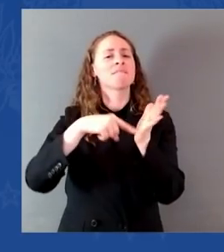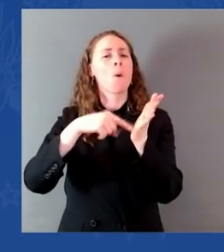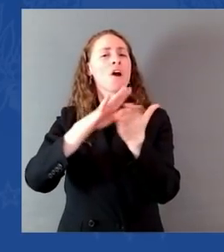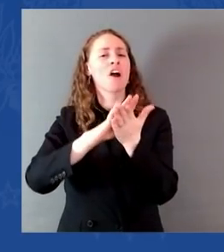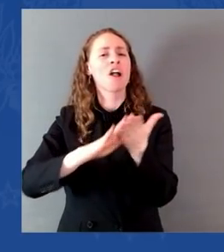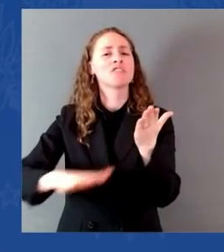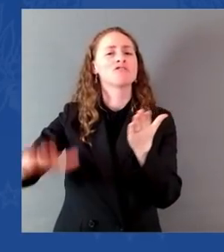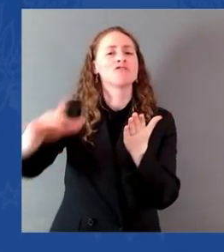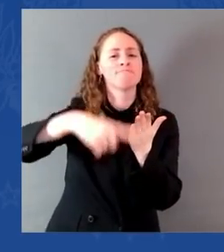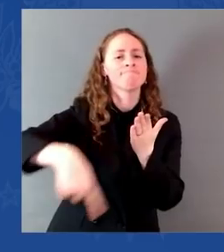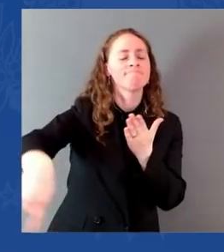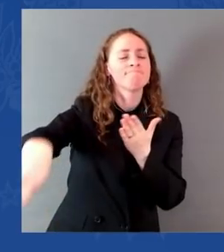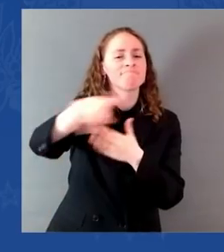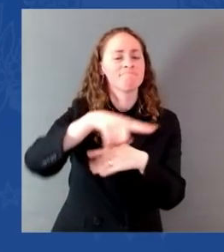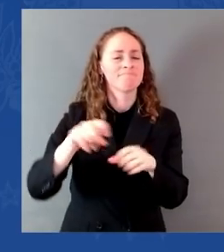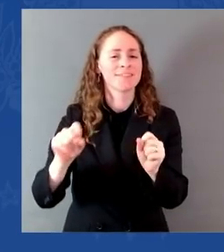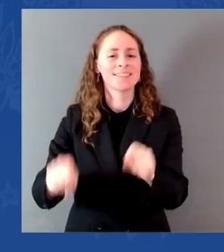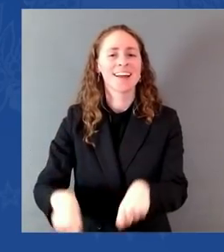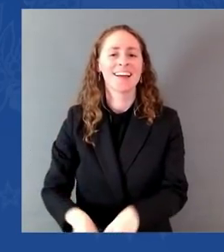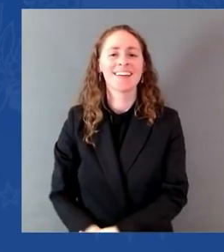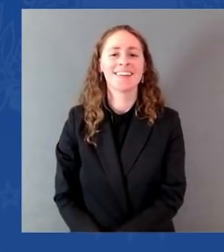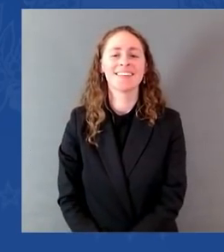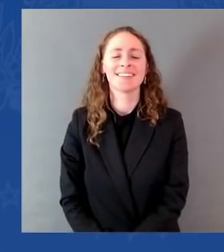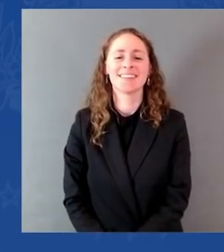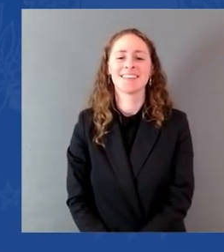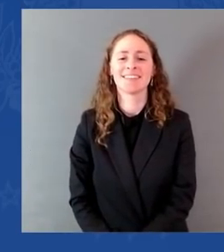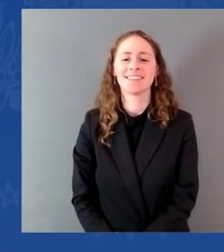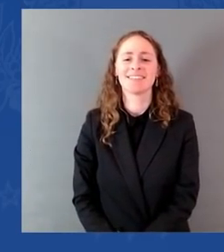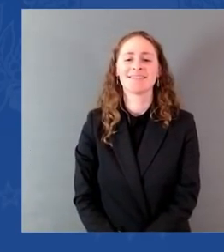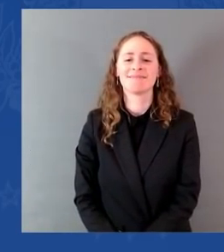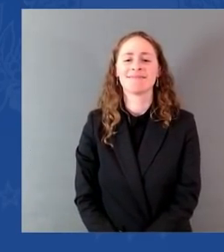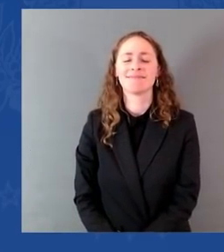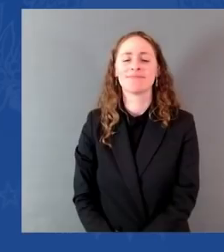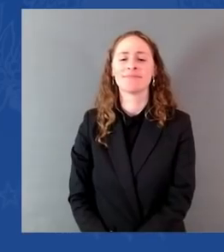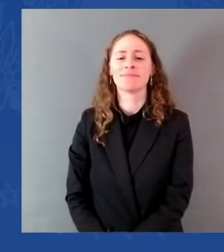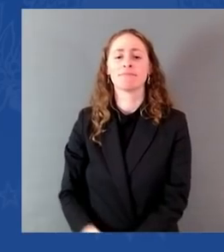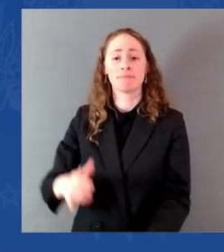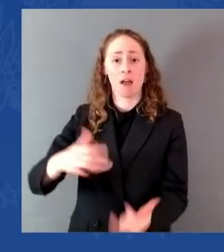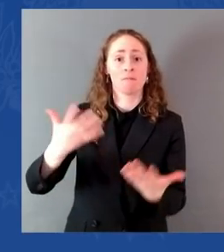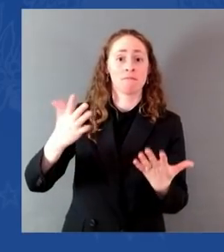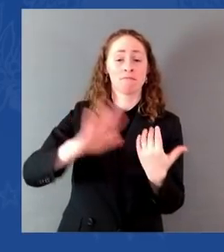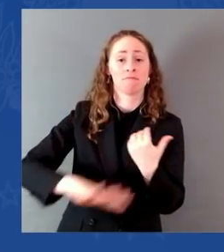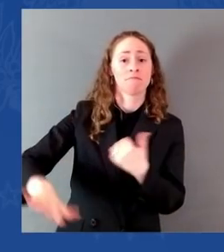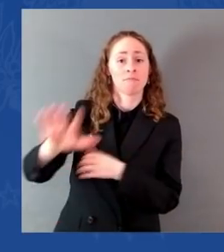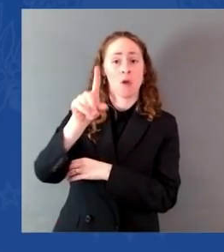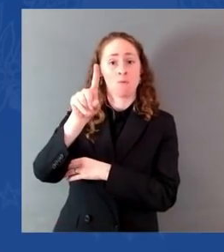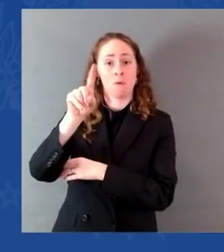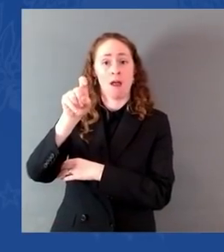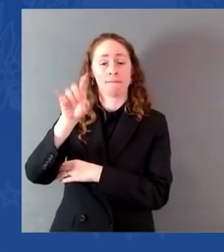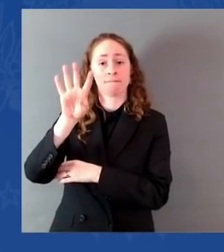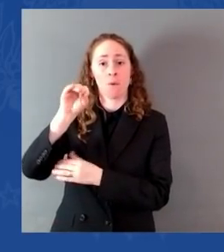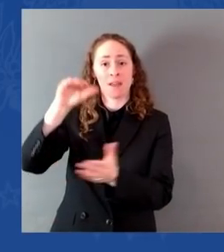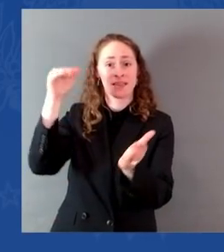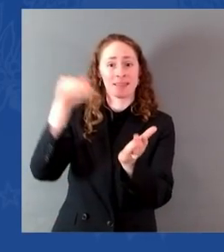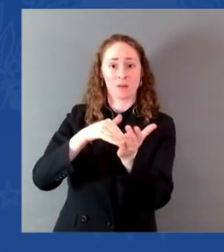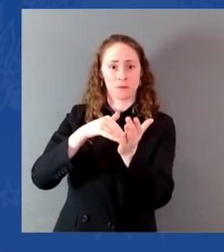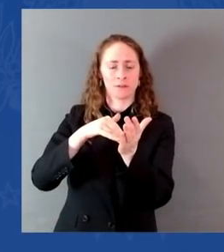There are about -- 140,000 students in these two states rely on what we call Pell Grants. They make less than $50,000 a year.